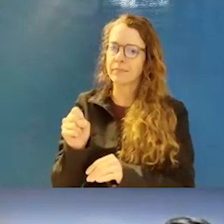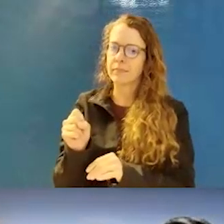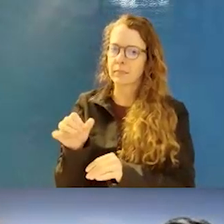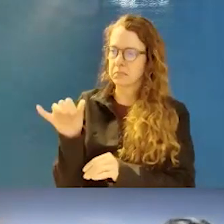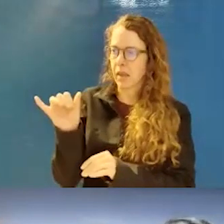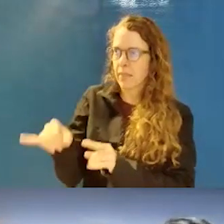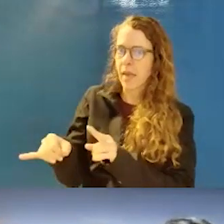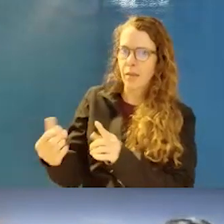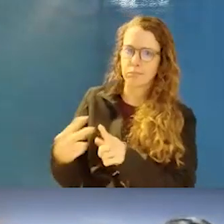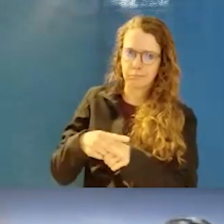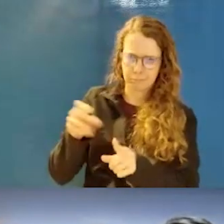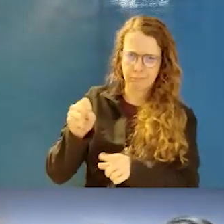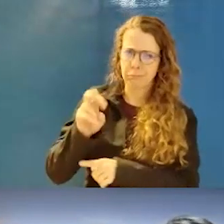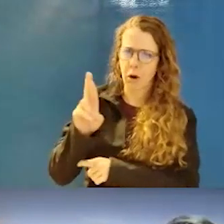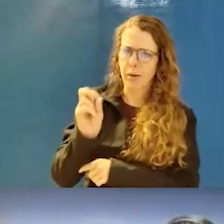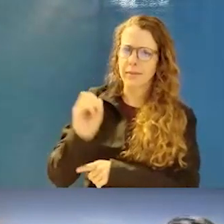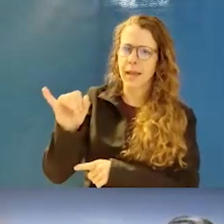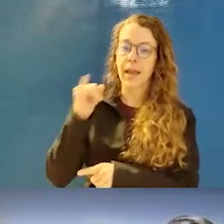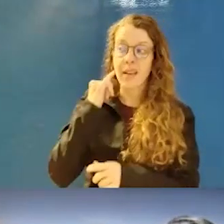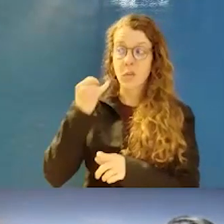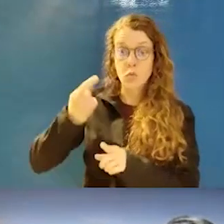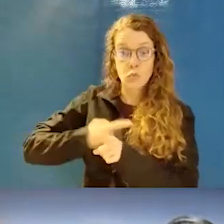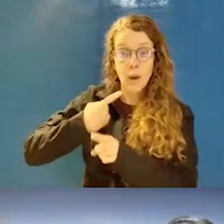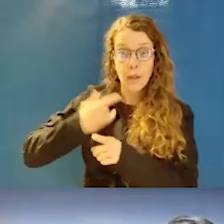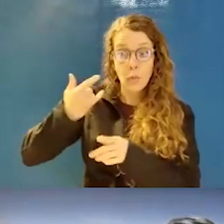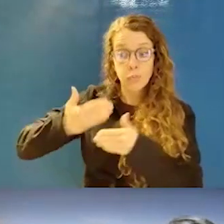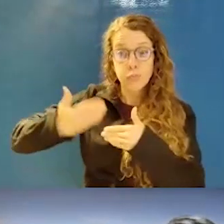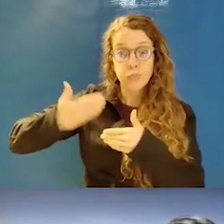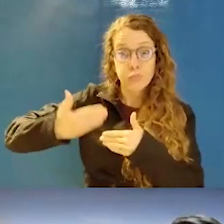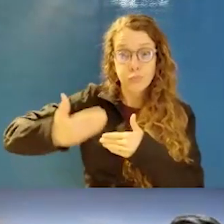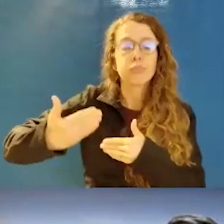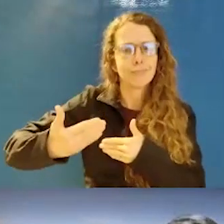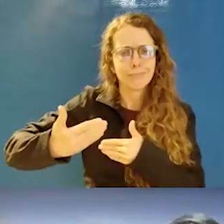Especially if you're doing, if that's something that you do on a regular basis. So if you have yeah.